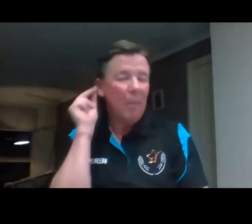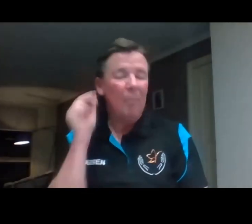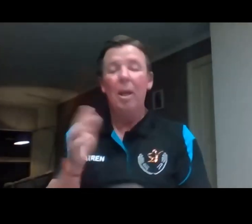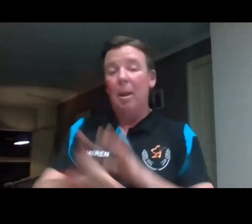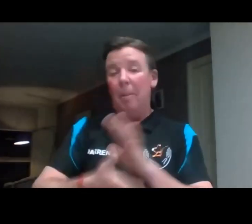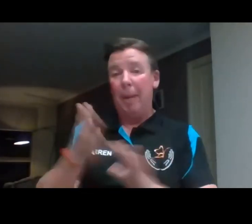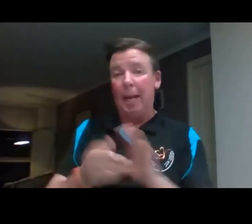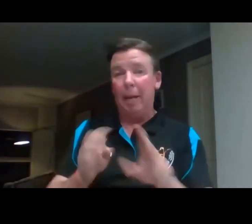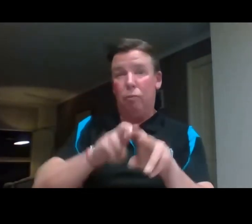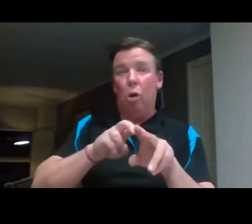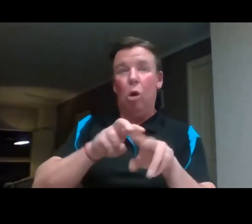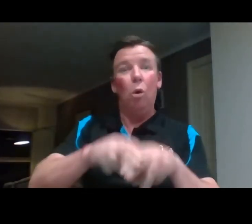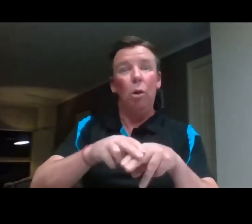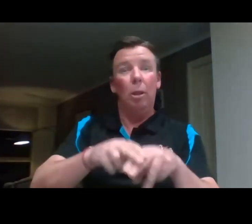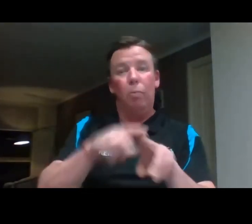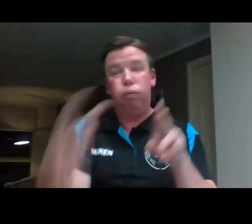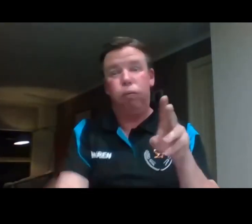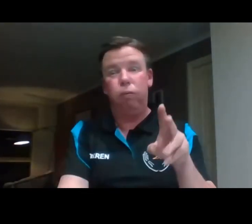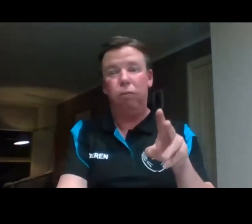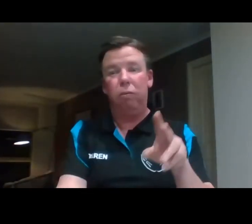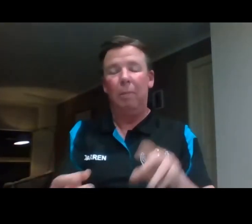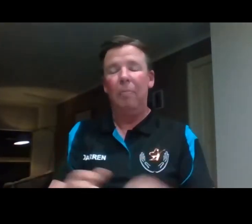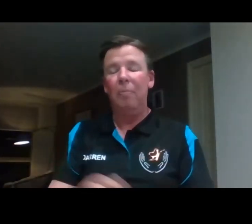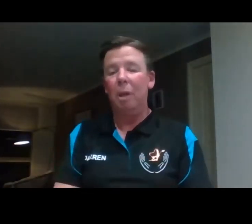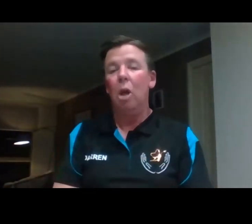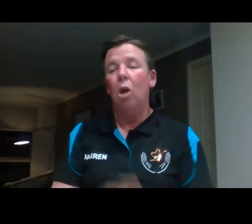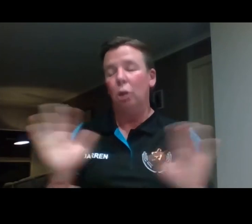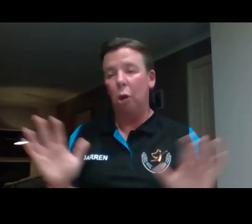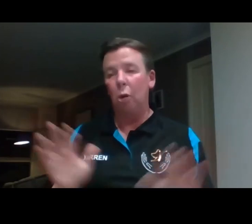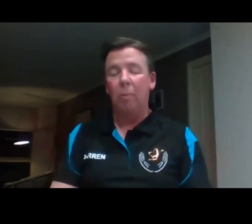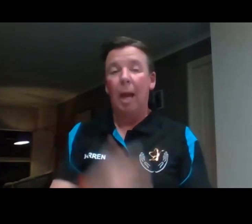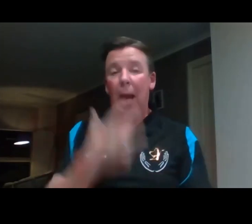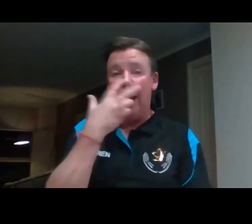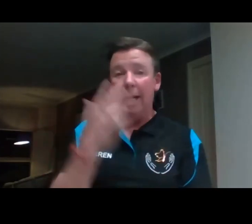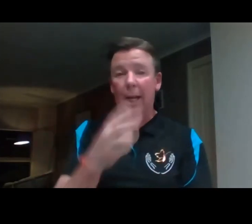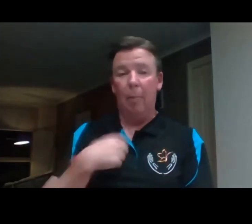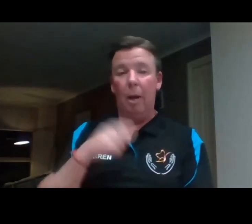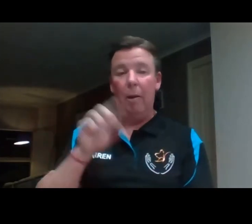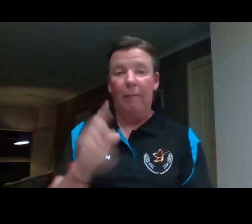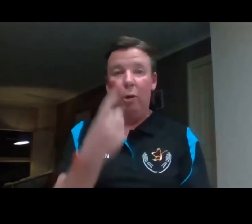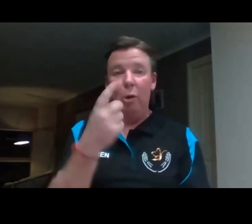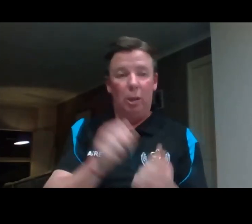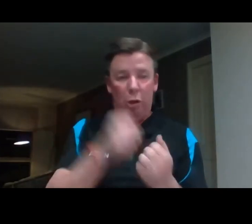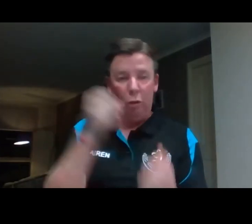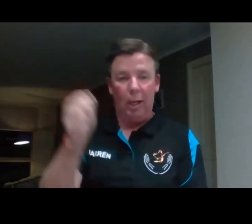This could mean the horse falls. So. I'm 18 and I start my first degree.